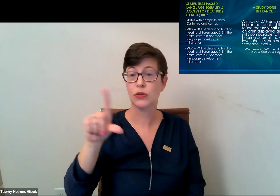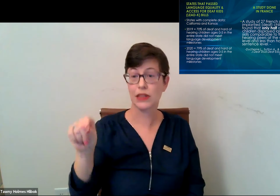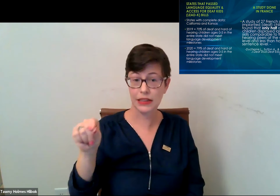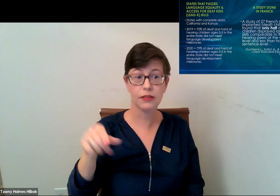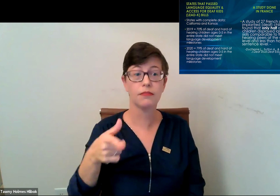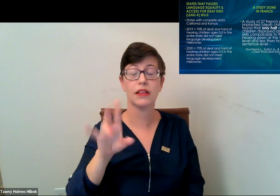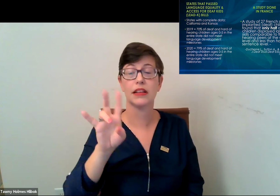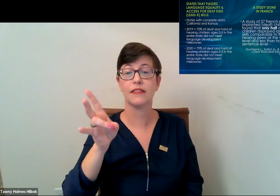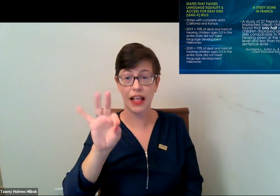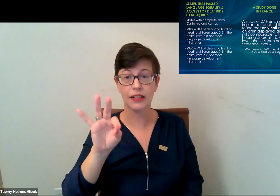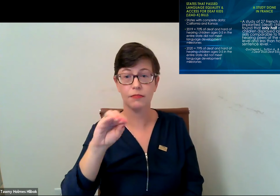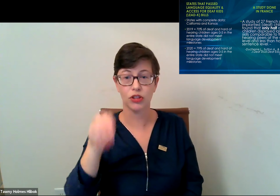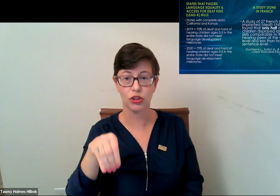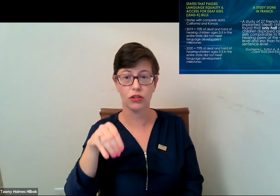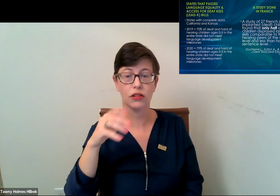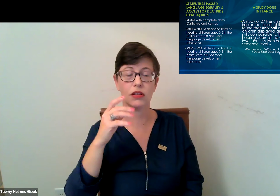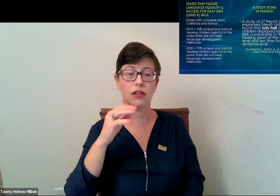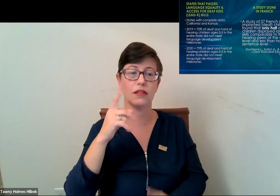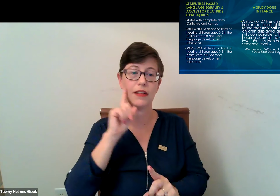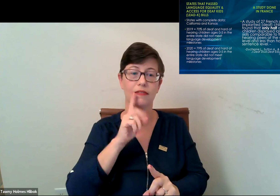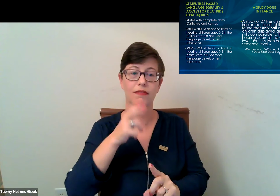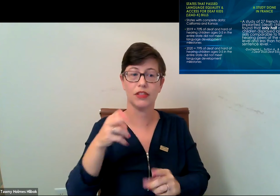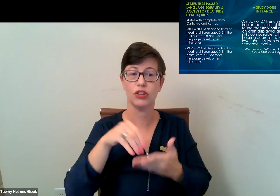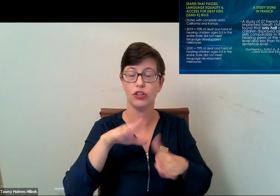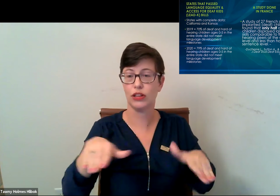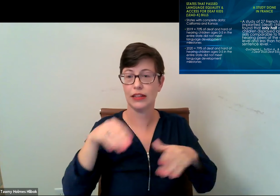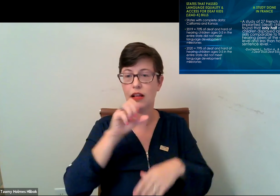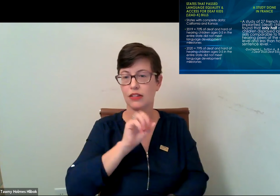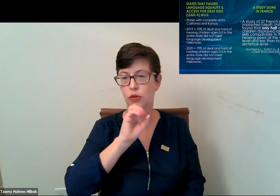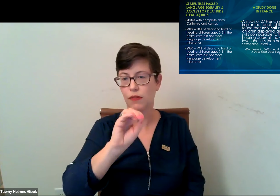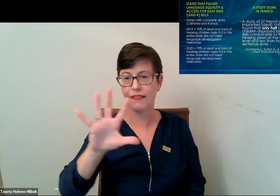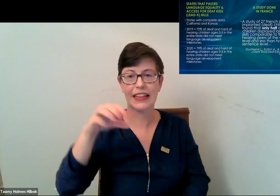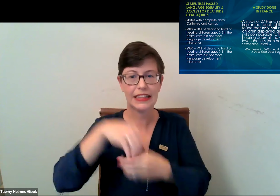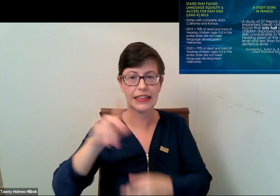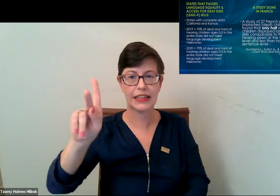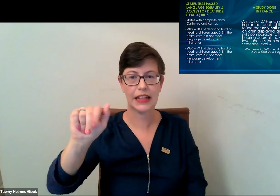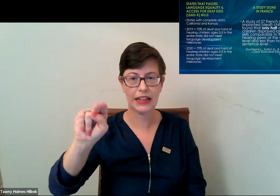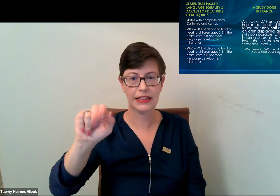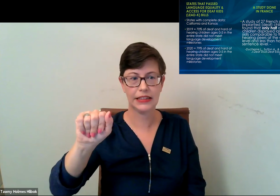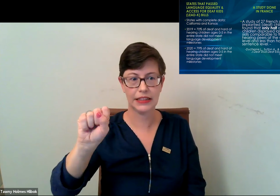spoken English used now in 2020 that percentage then increased to 79%